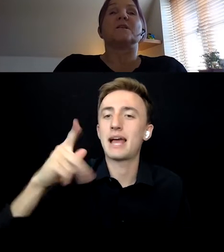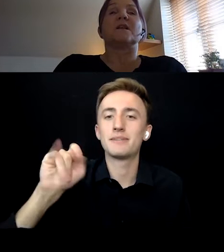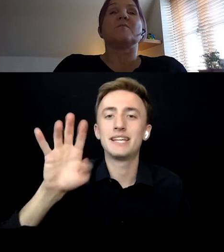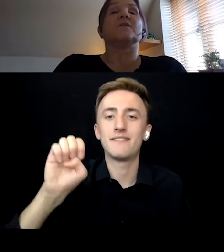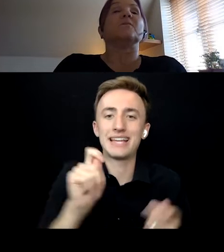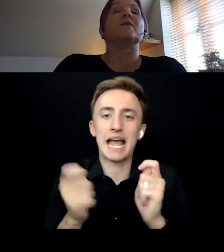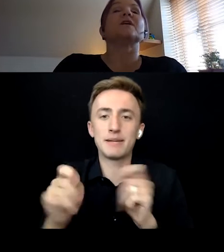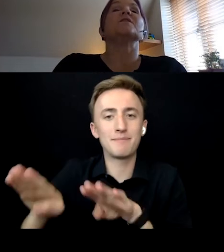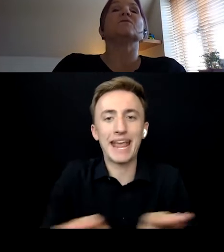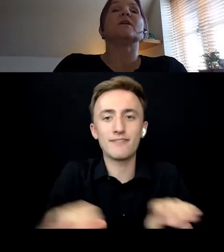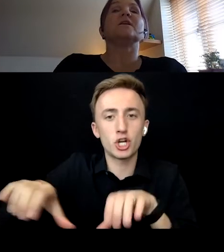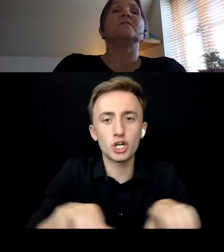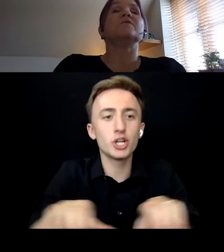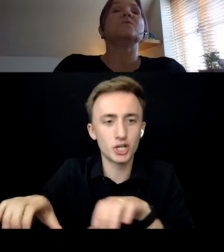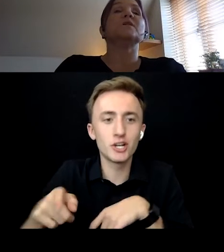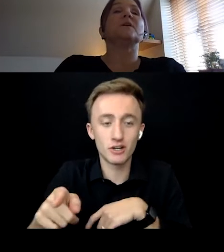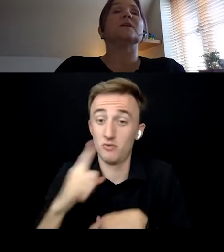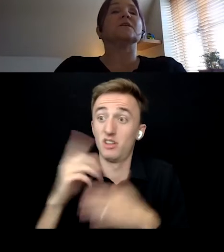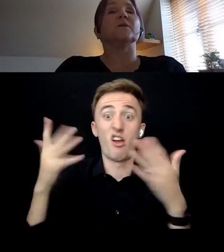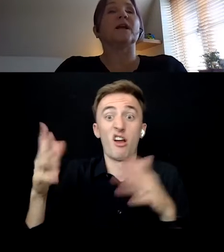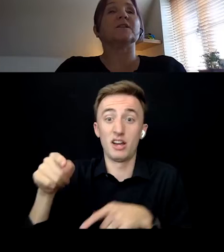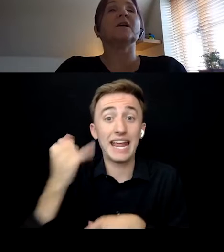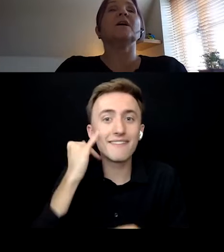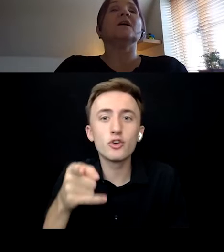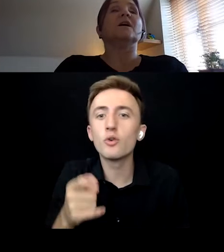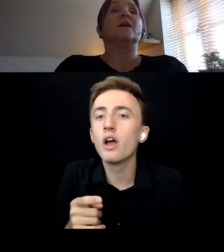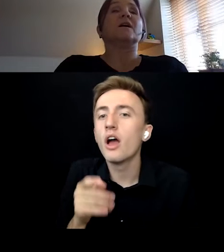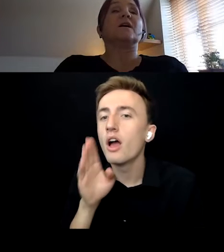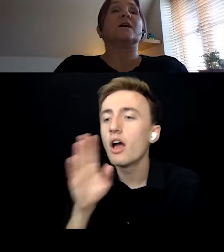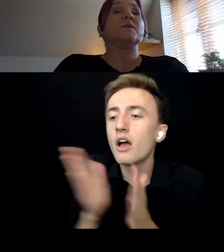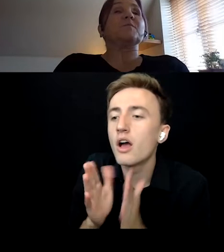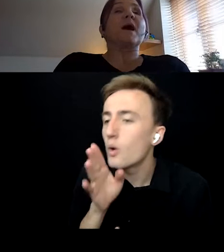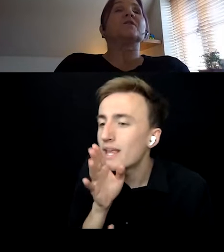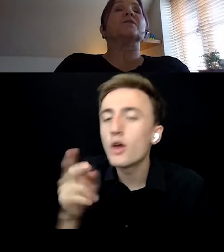has enabled. You may have done this already. If you whisper to Alexa, it will whisper back to